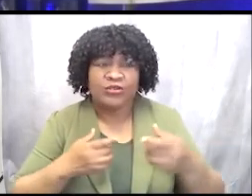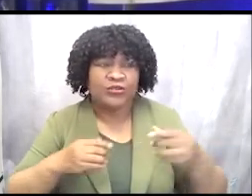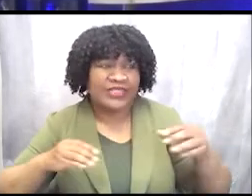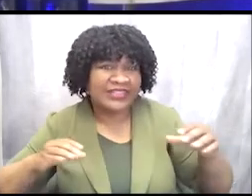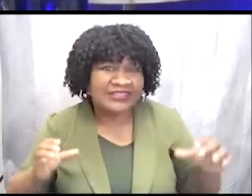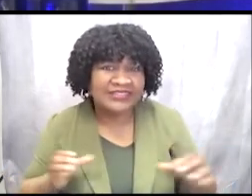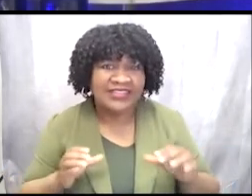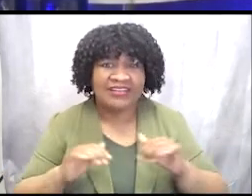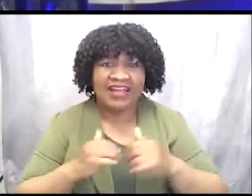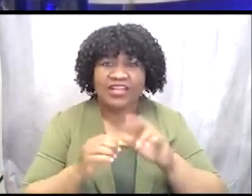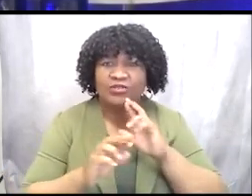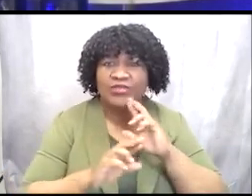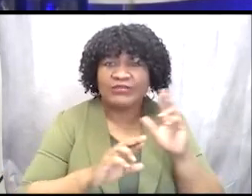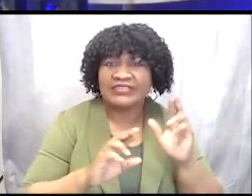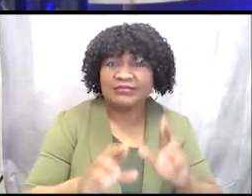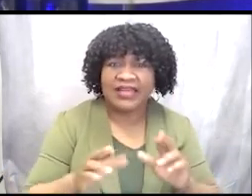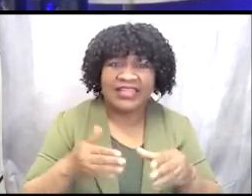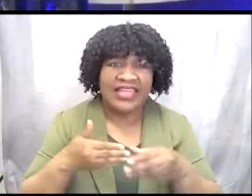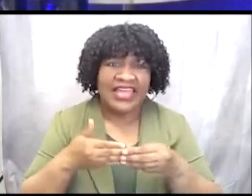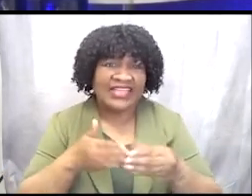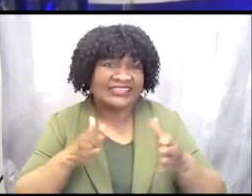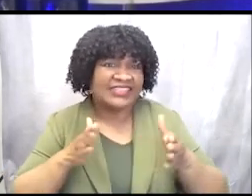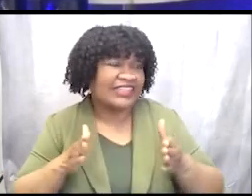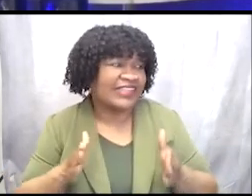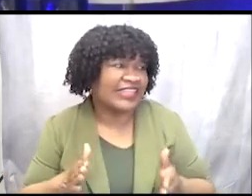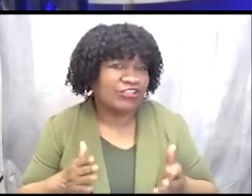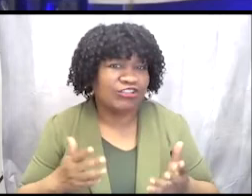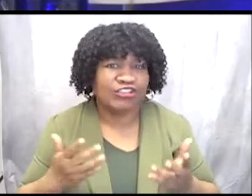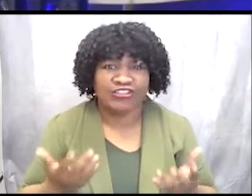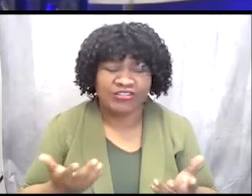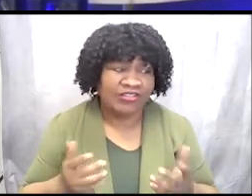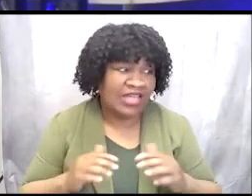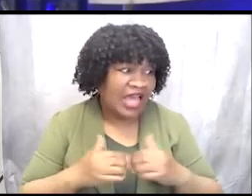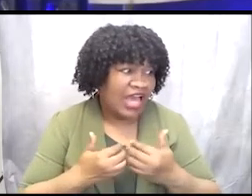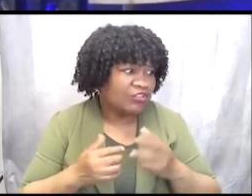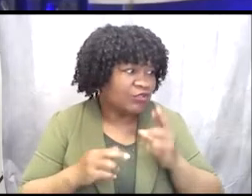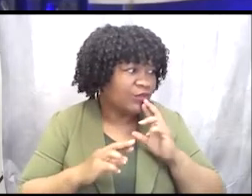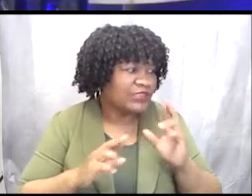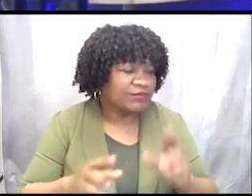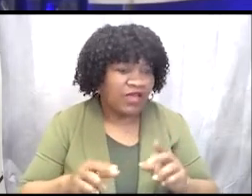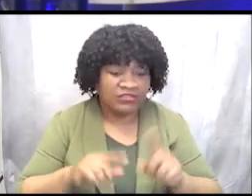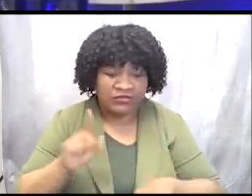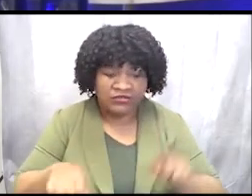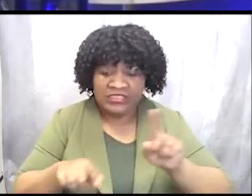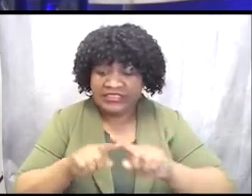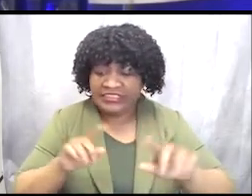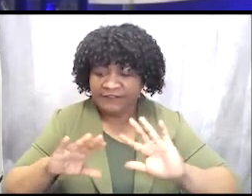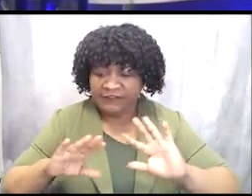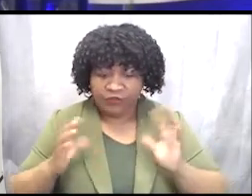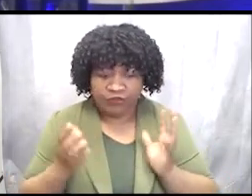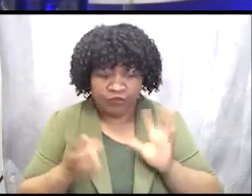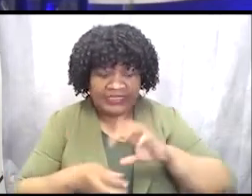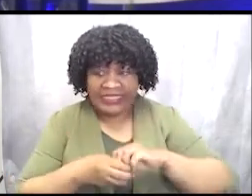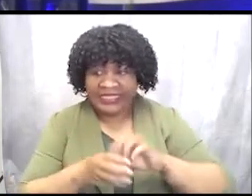How do you respond as the leader to groups that come into a meeting that you're having